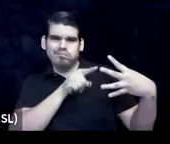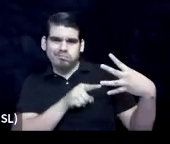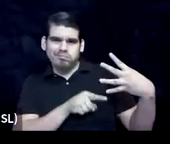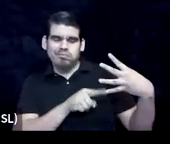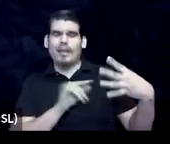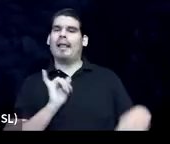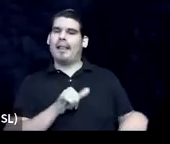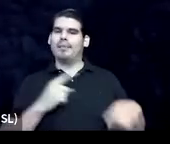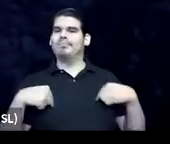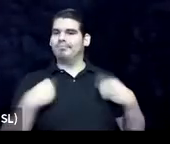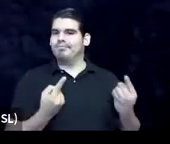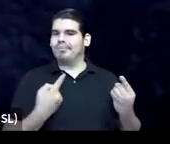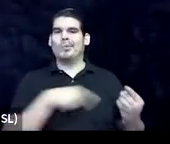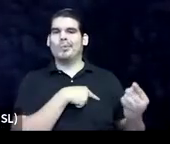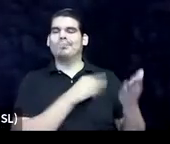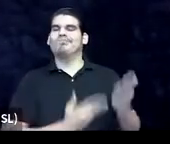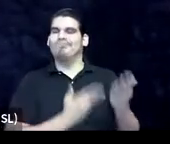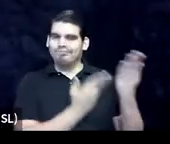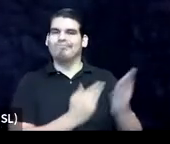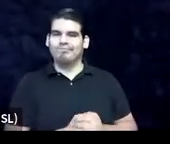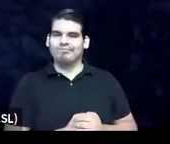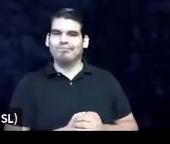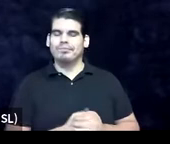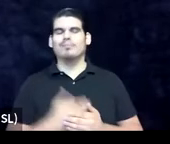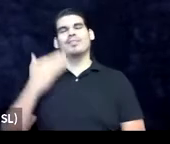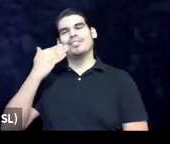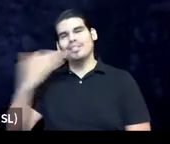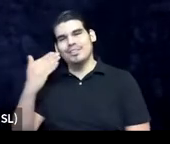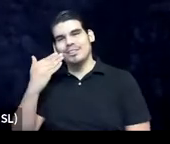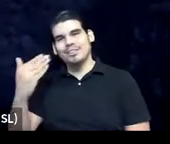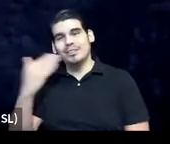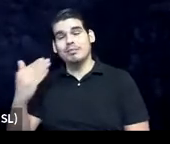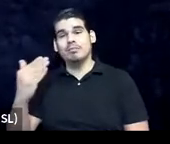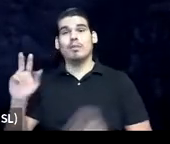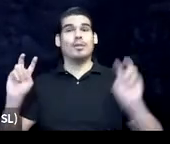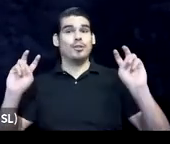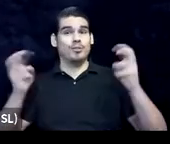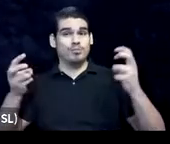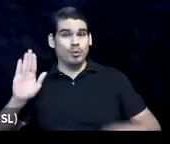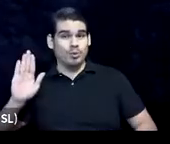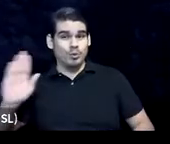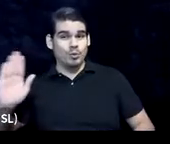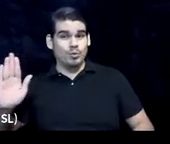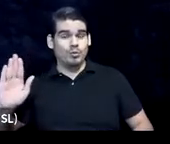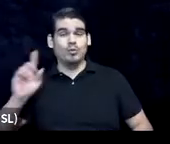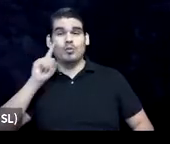was timely and pertinent to you know what our situation is today, I see you also have